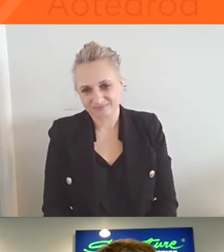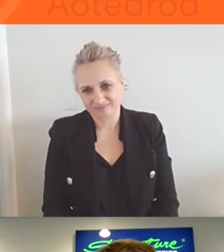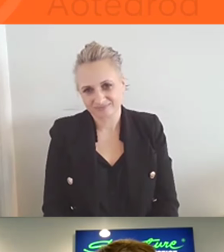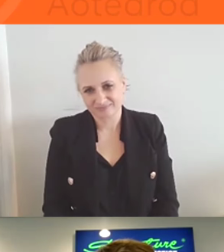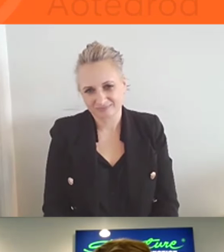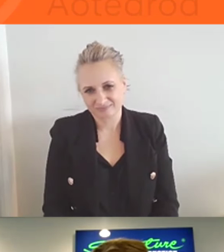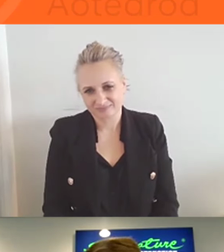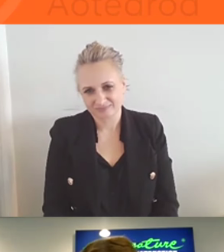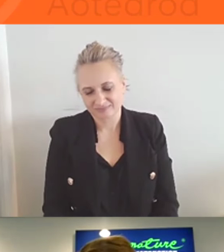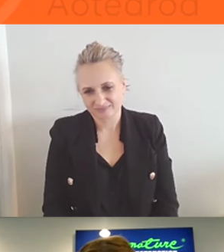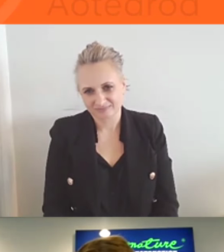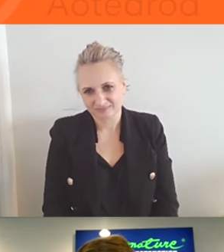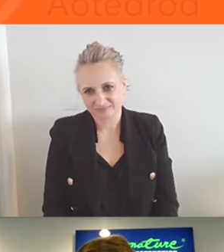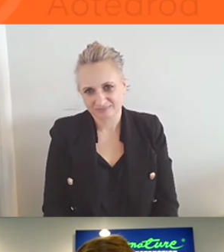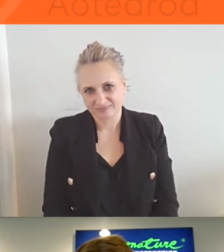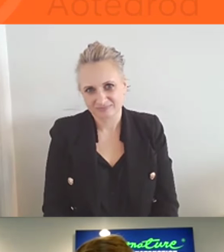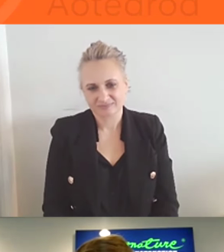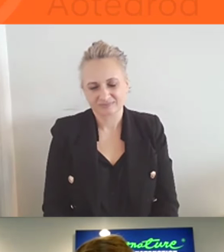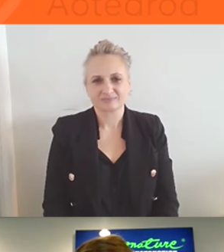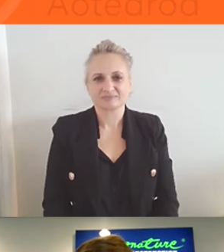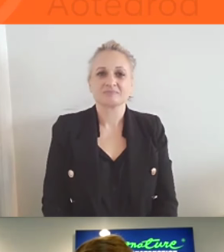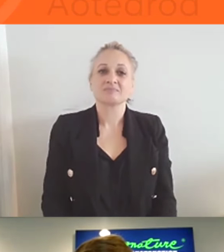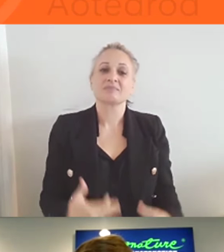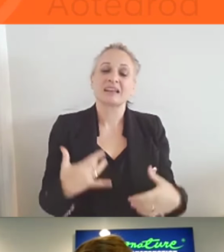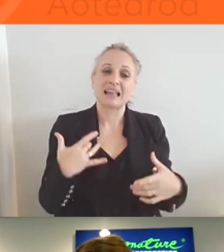accessibility isn't a requirement under the Building Code, you can't